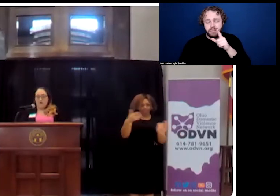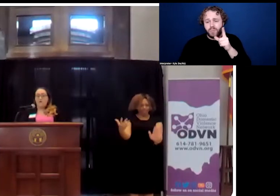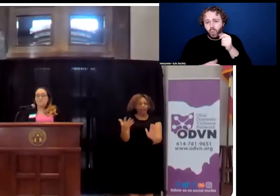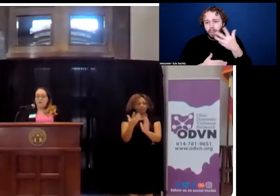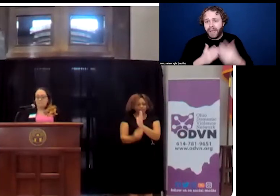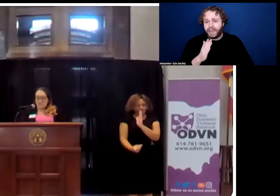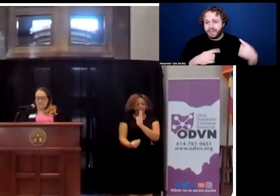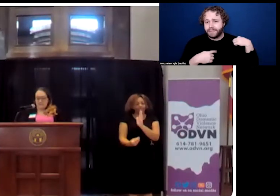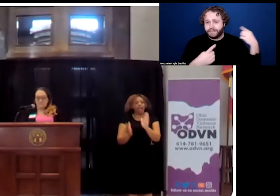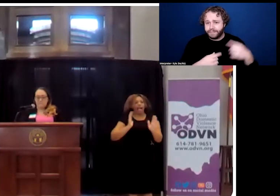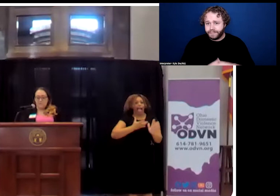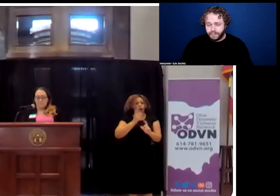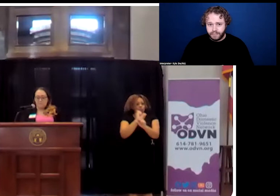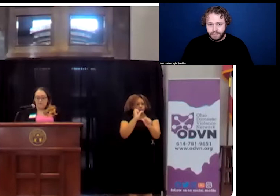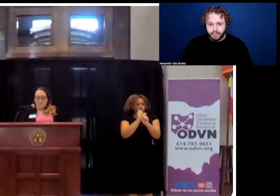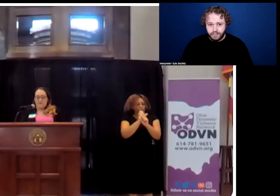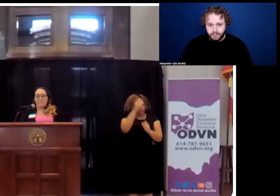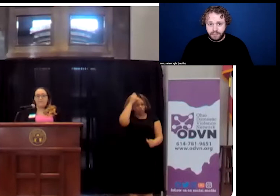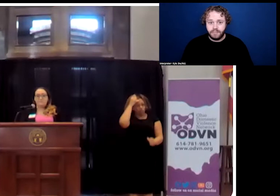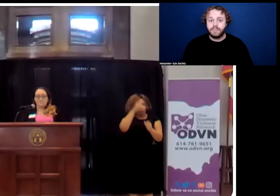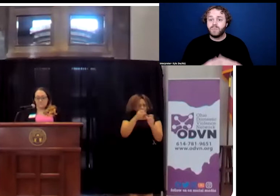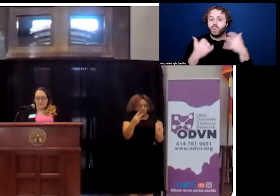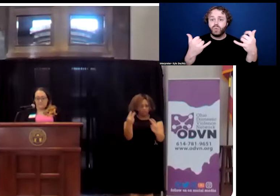Our job today is to remember them and those who survived